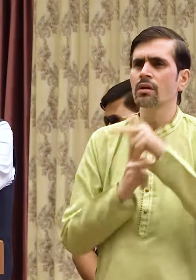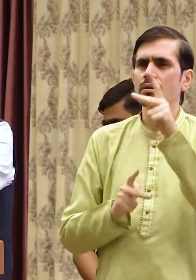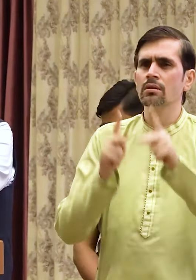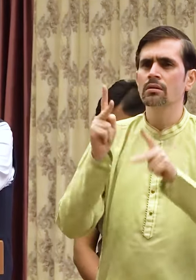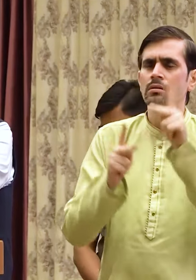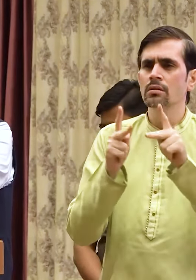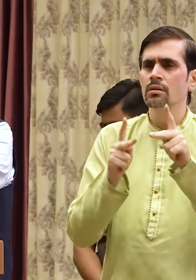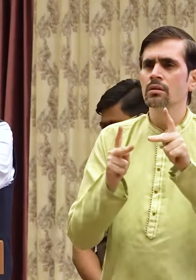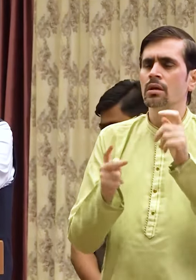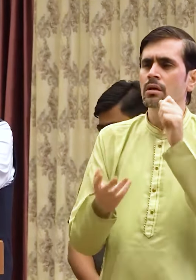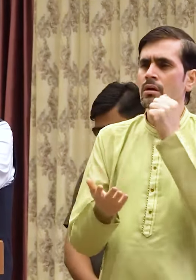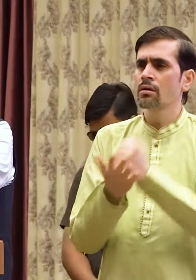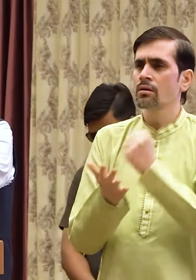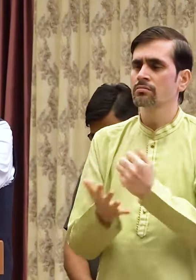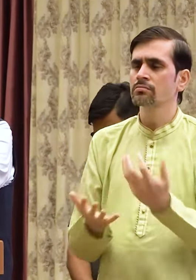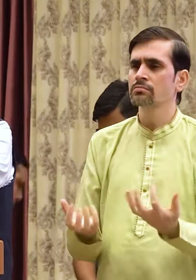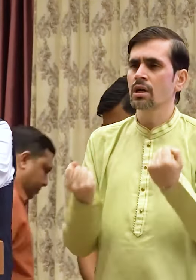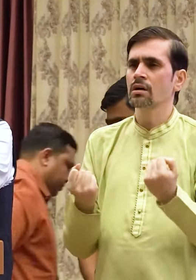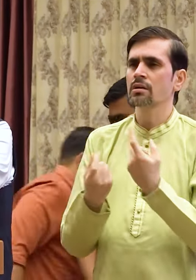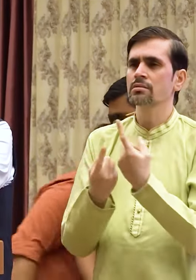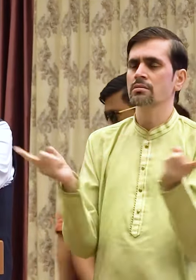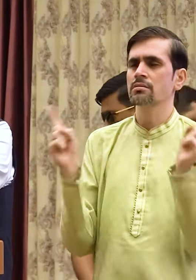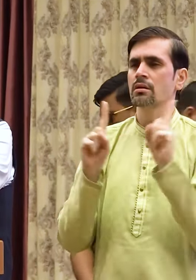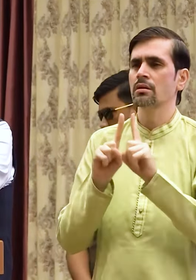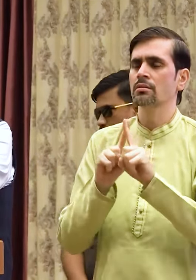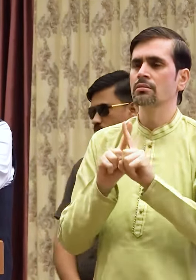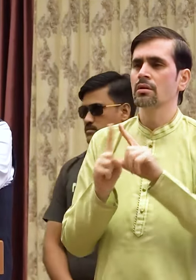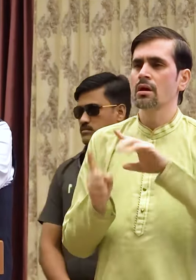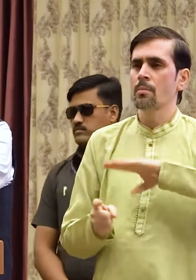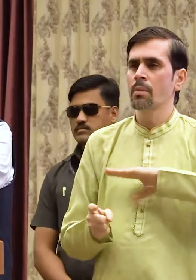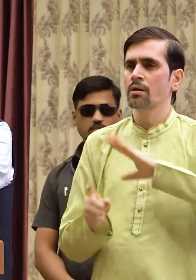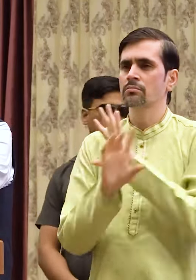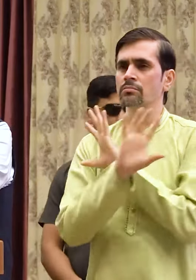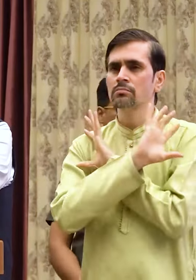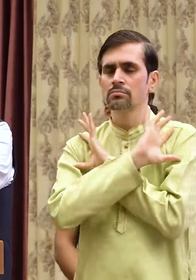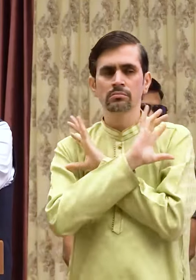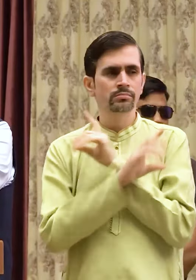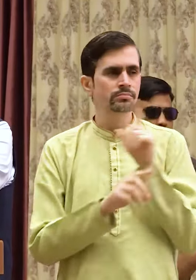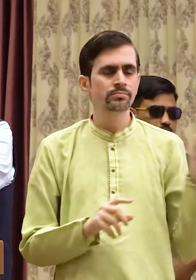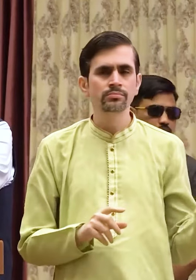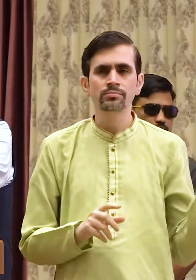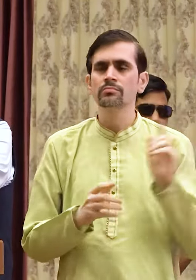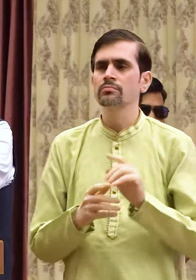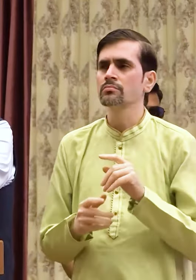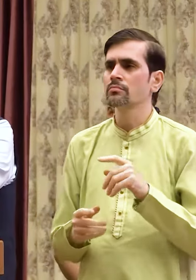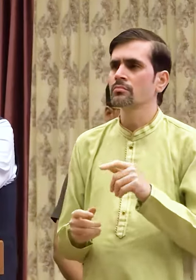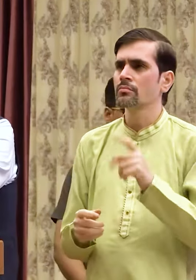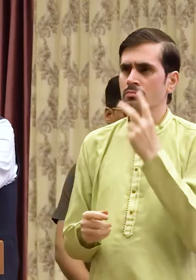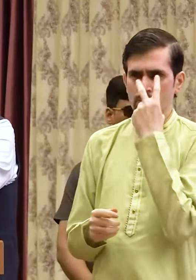have their own park, which was made possible through Mr. Gadkari's vision